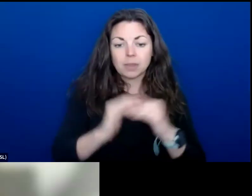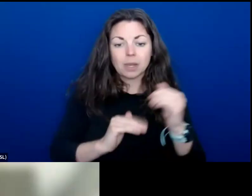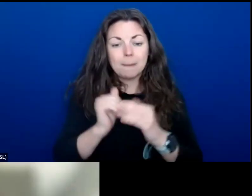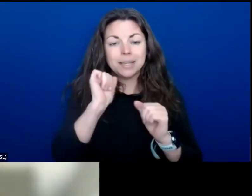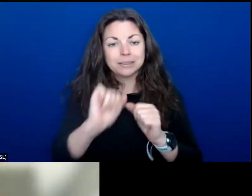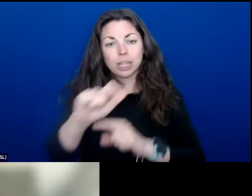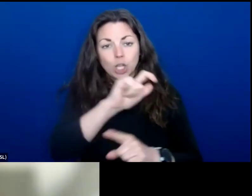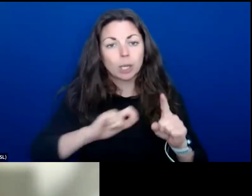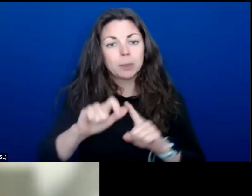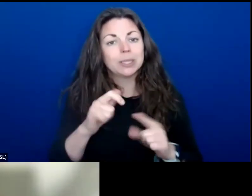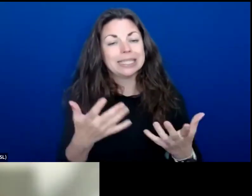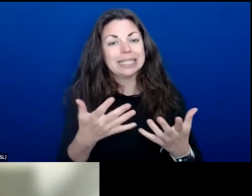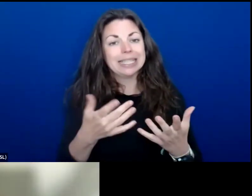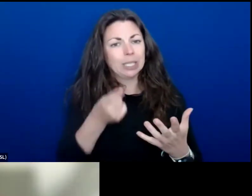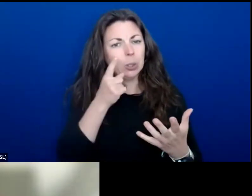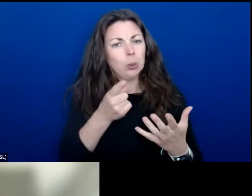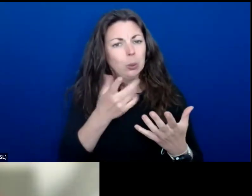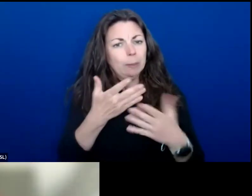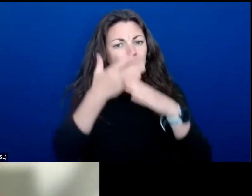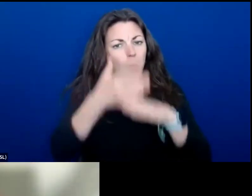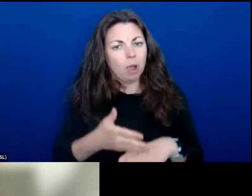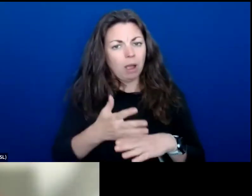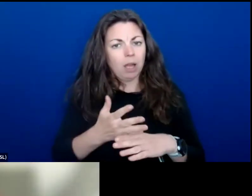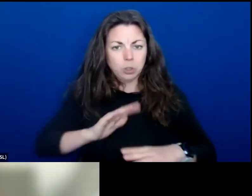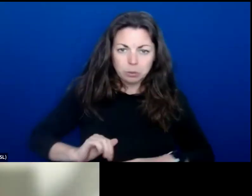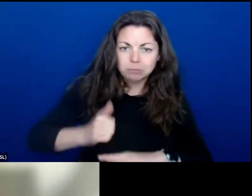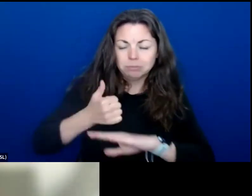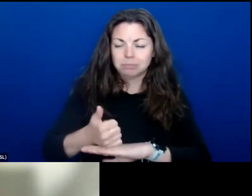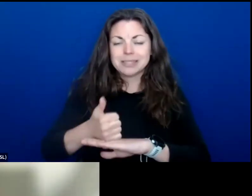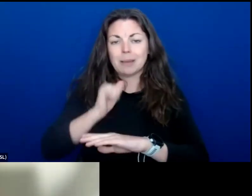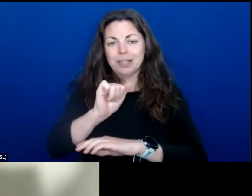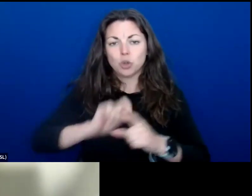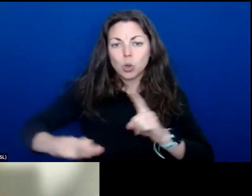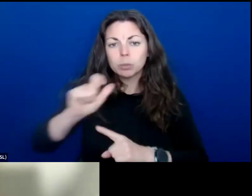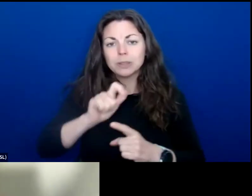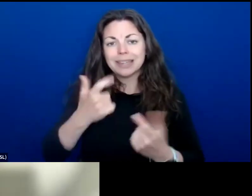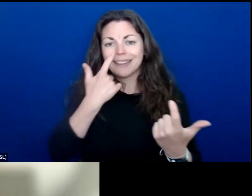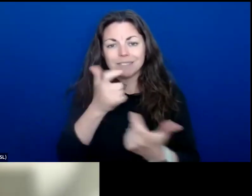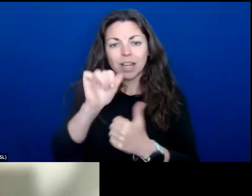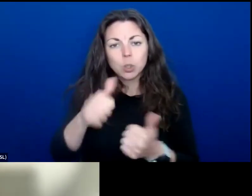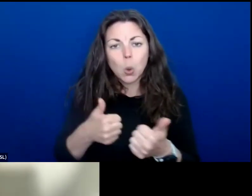I guess, is something you've, you've worked really, really hard to do and getting, finding your allies and, and maybe some advice for just